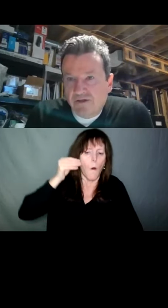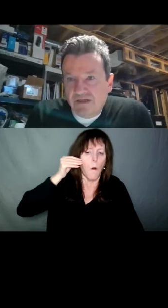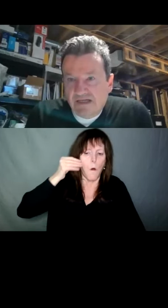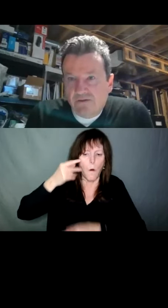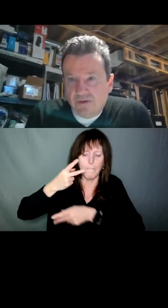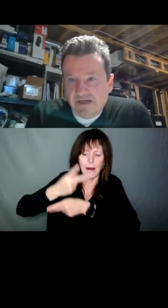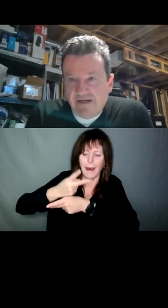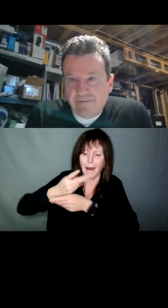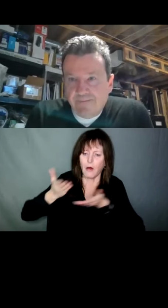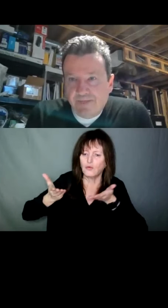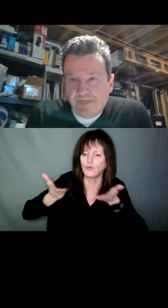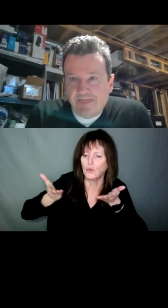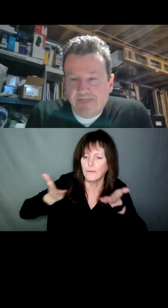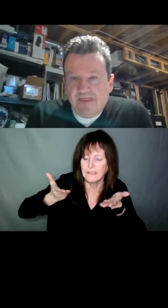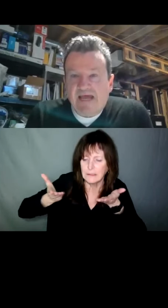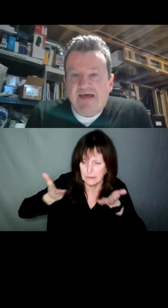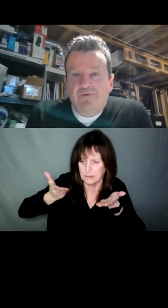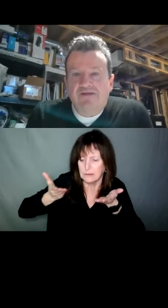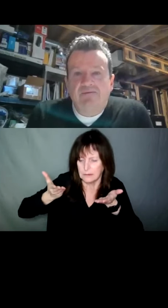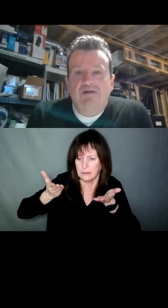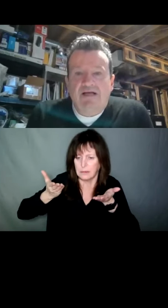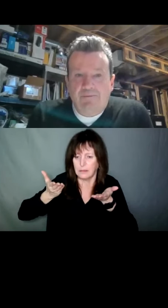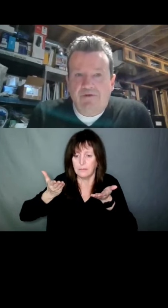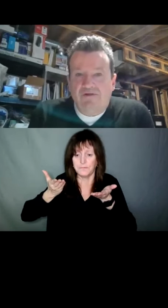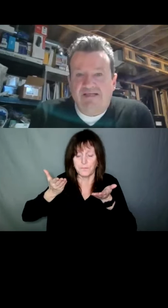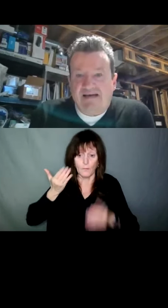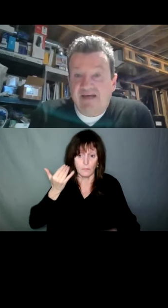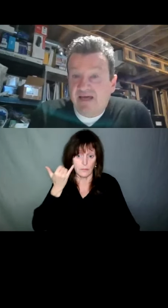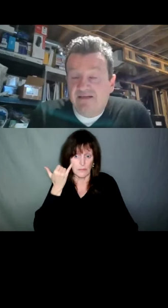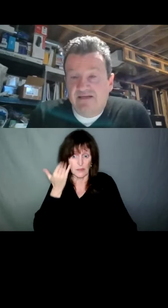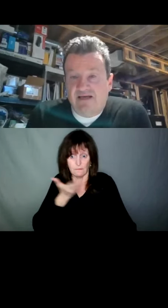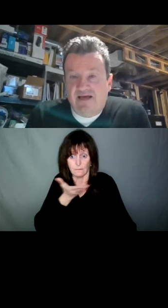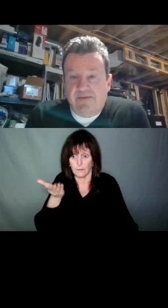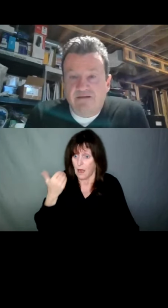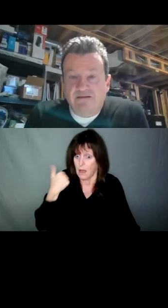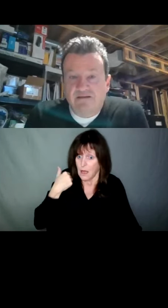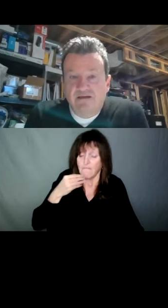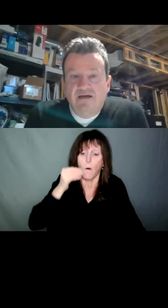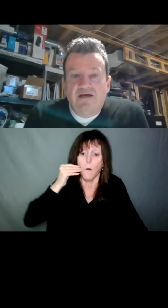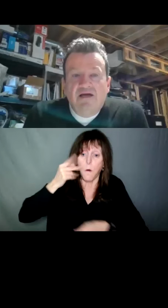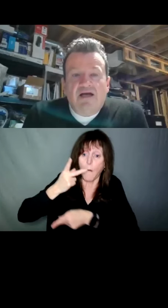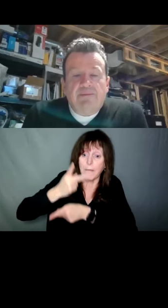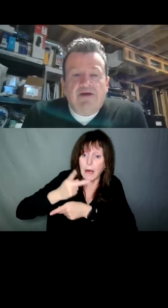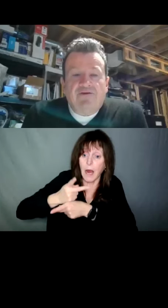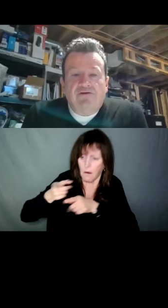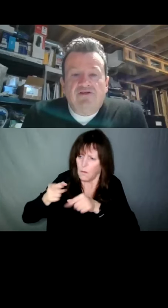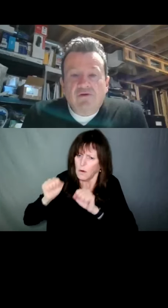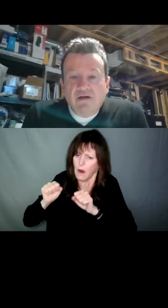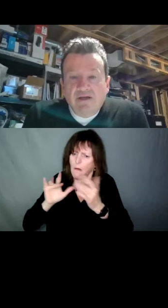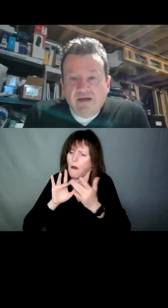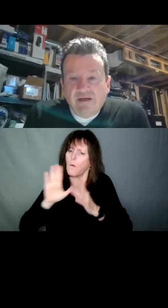, they just changed their name yet again to home care services, you would call and speak to your coordinator.